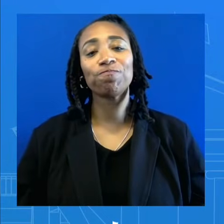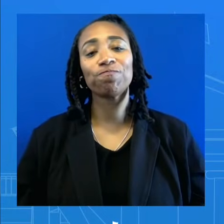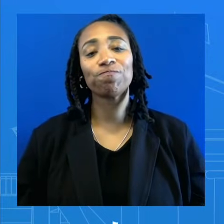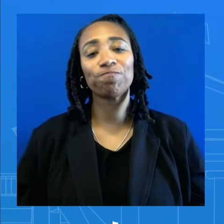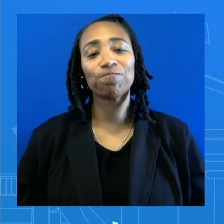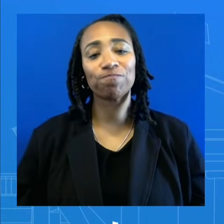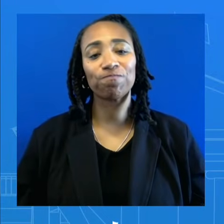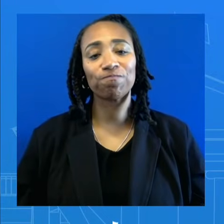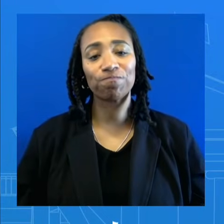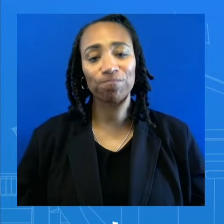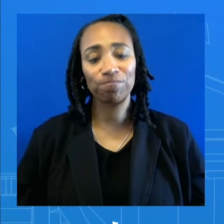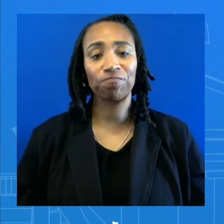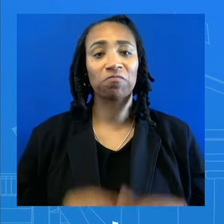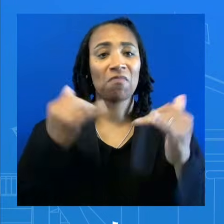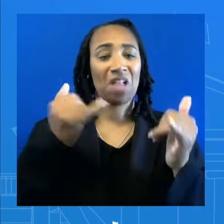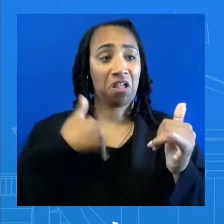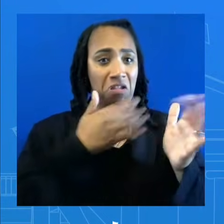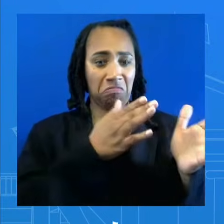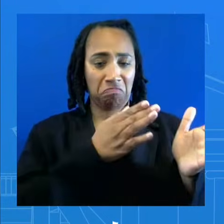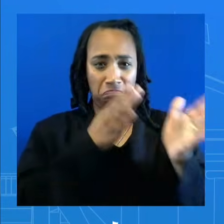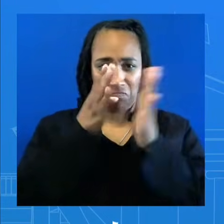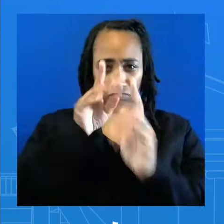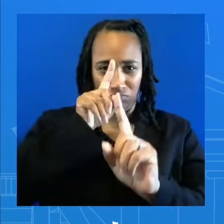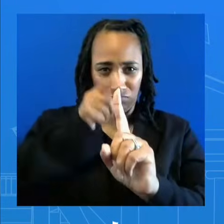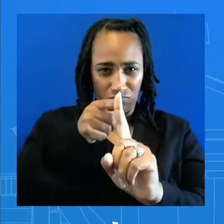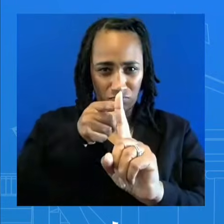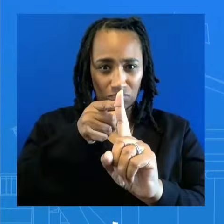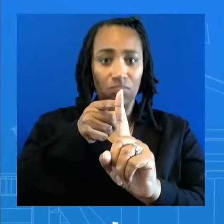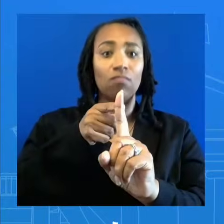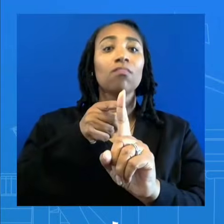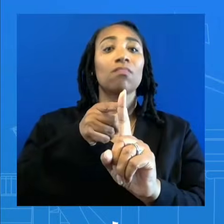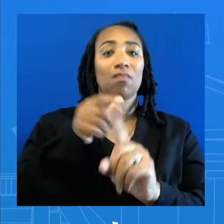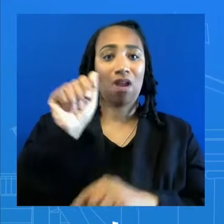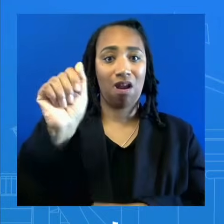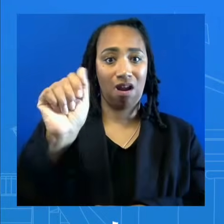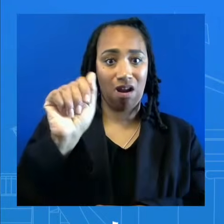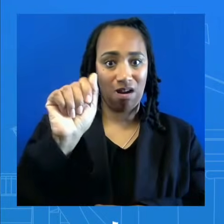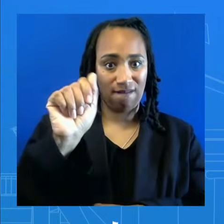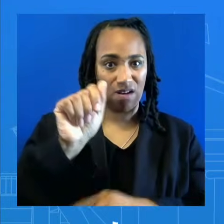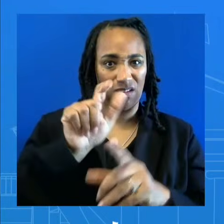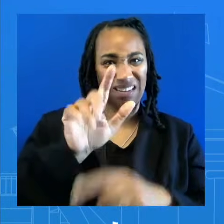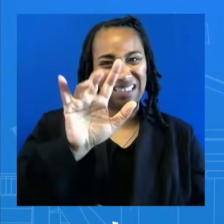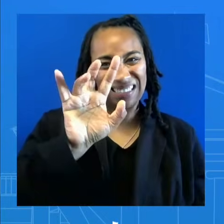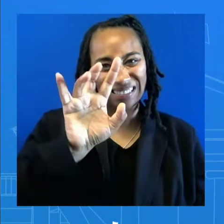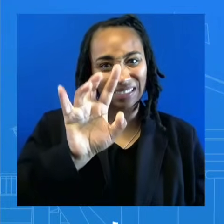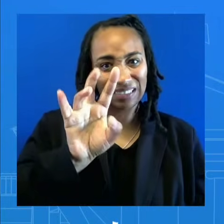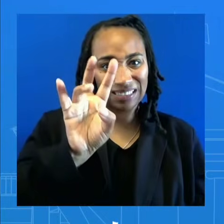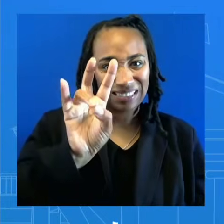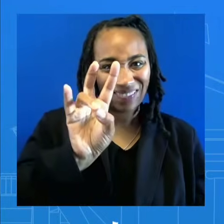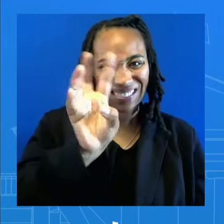76,000 Special Immigrant Visas for Afghan partners and their families, surpassing the number of SIVs